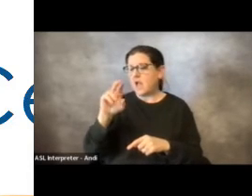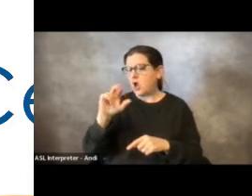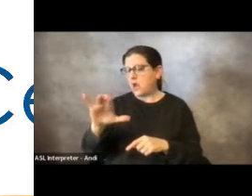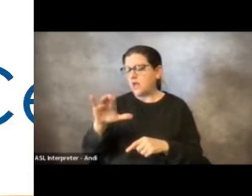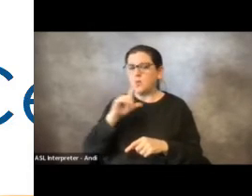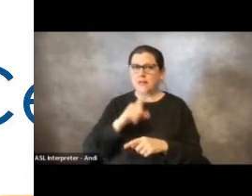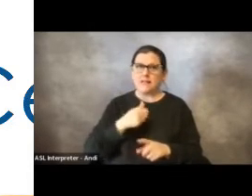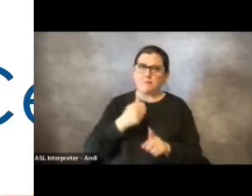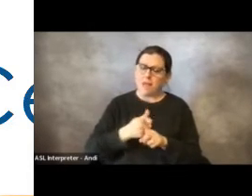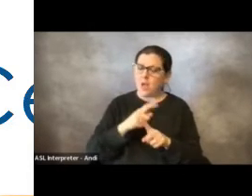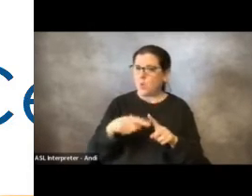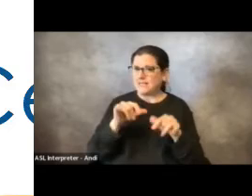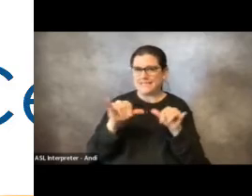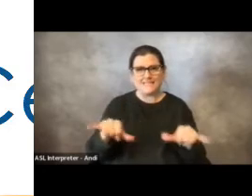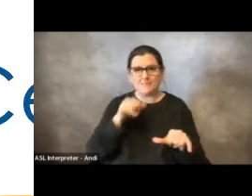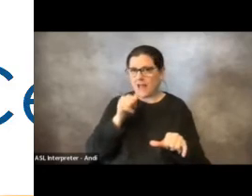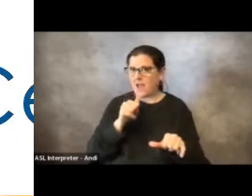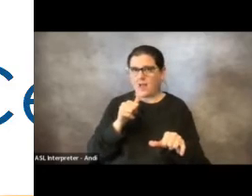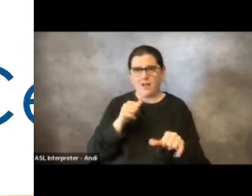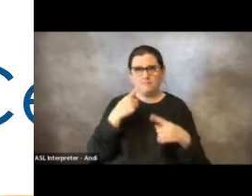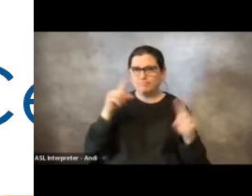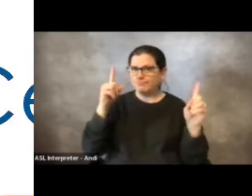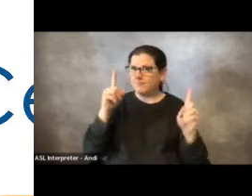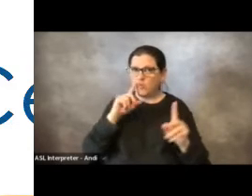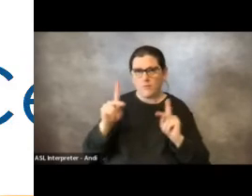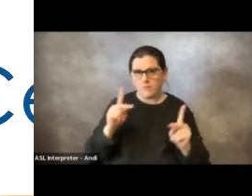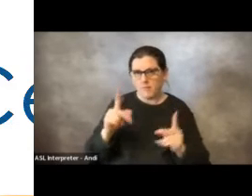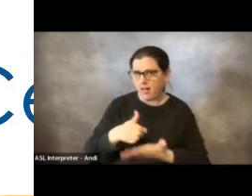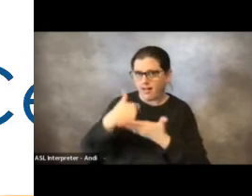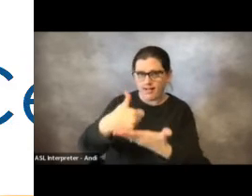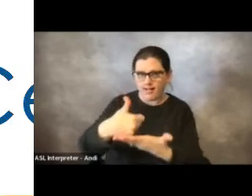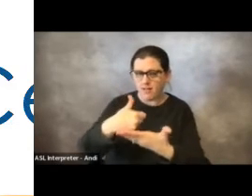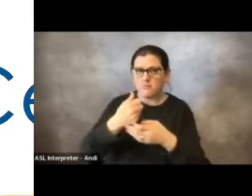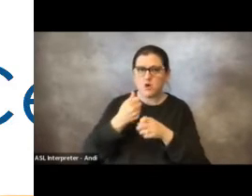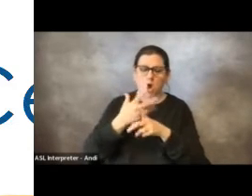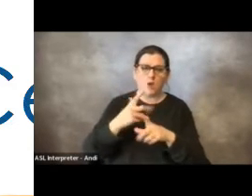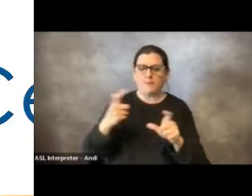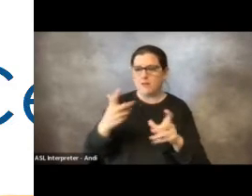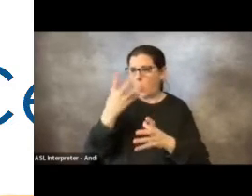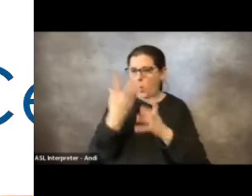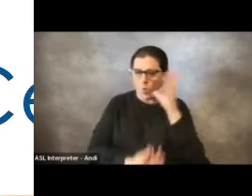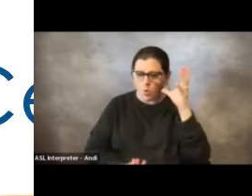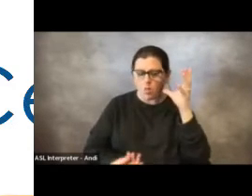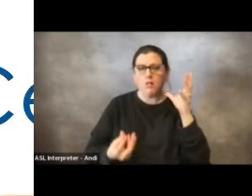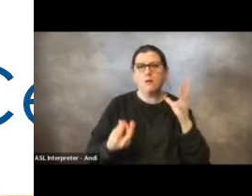systems don't work for people, and how it creates really big holes for people to fall into. And when we aren't creating